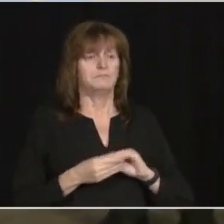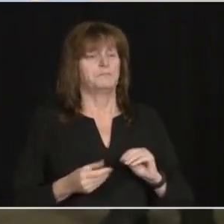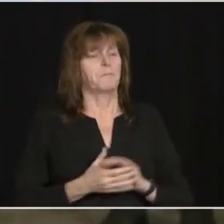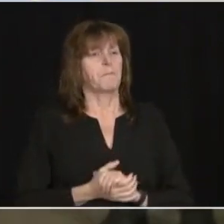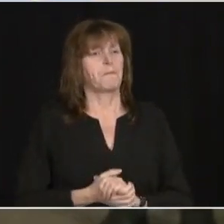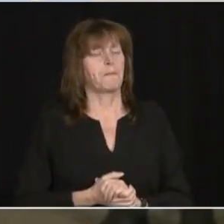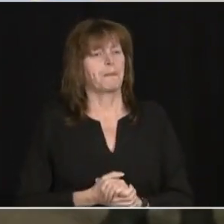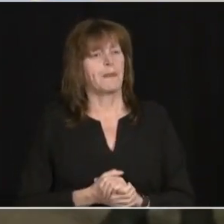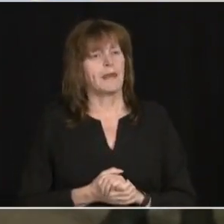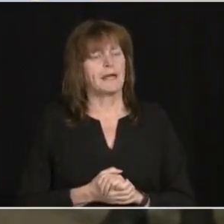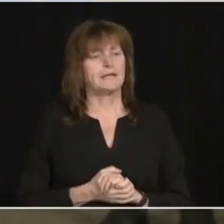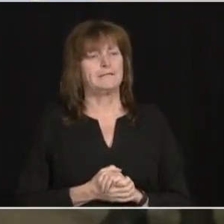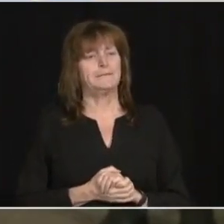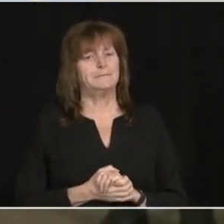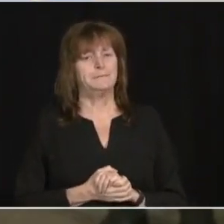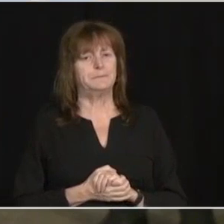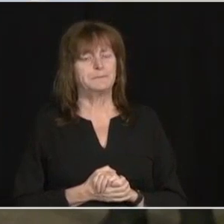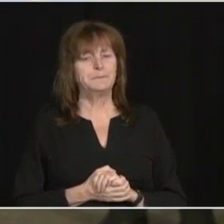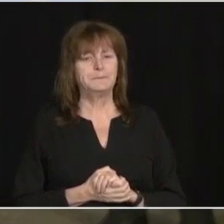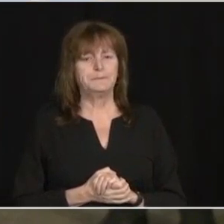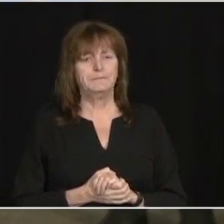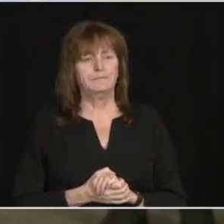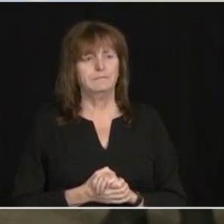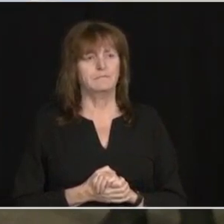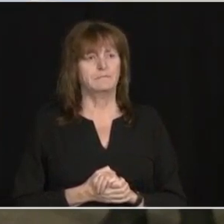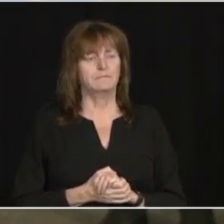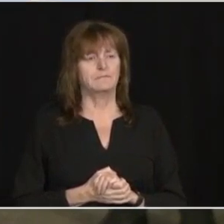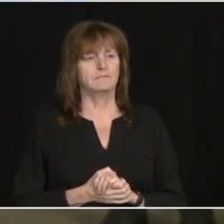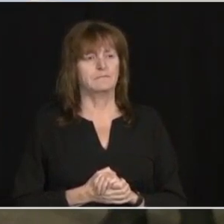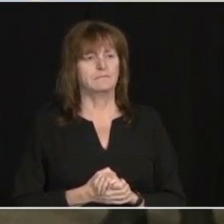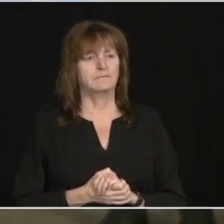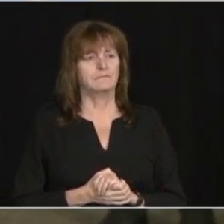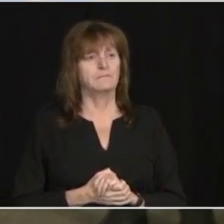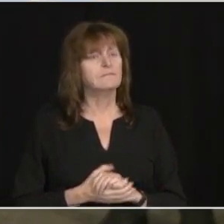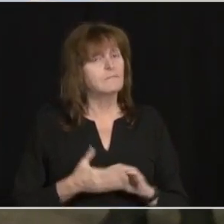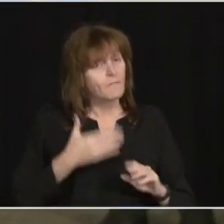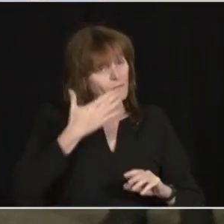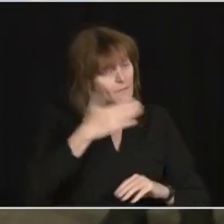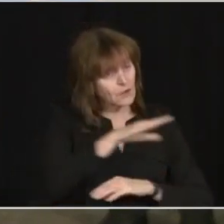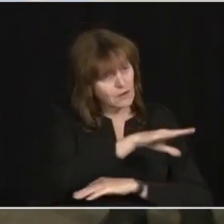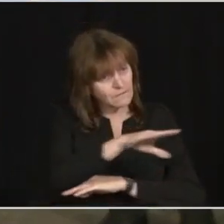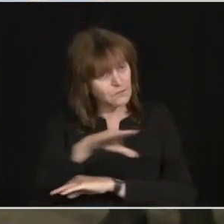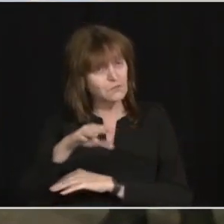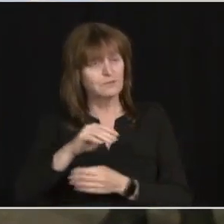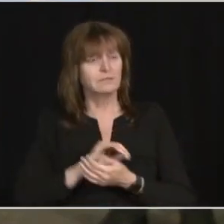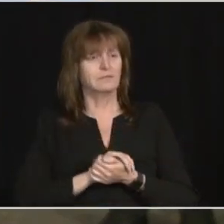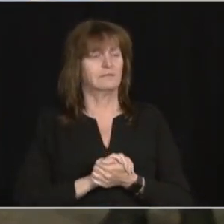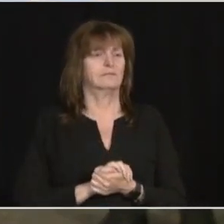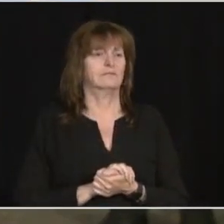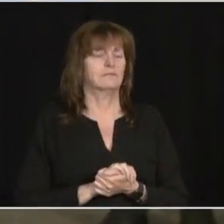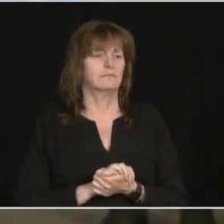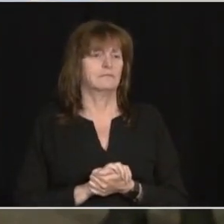Lecce. MINISTER STEPHEN Good afternoon. Our government made a commitment to parents. That we would